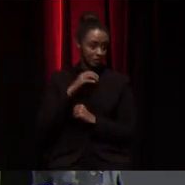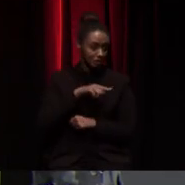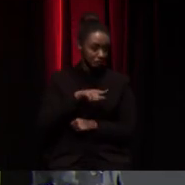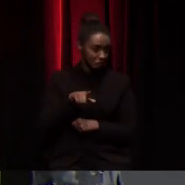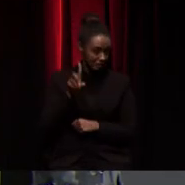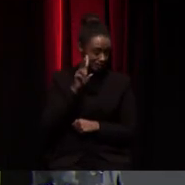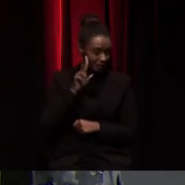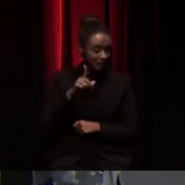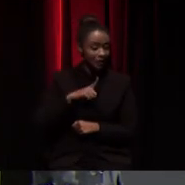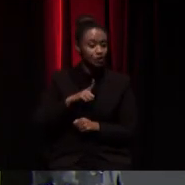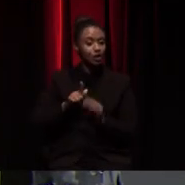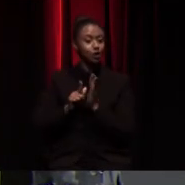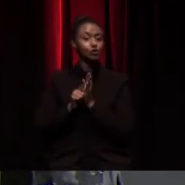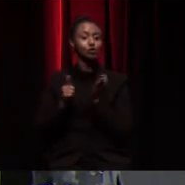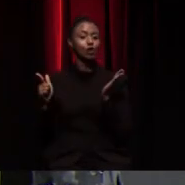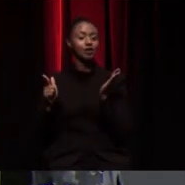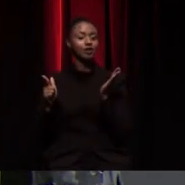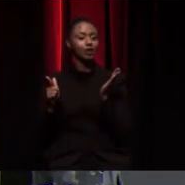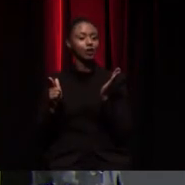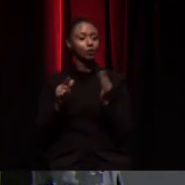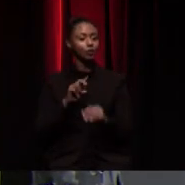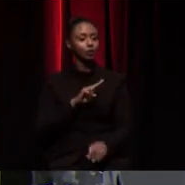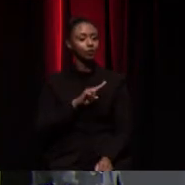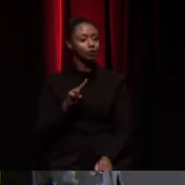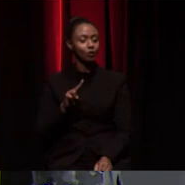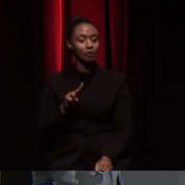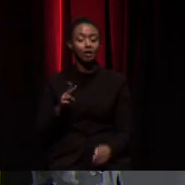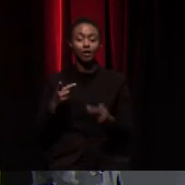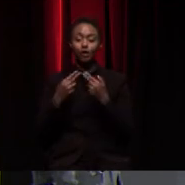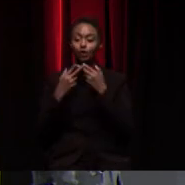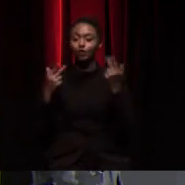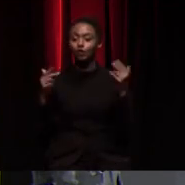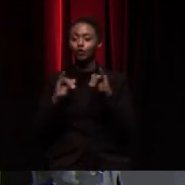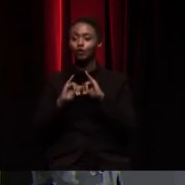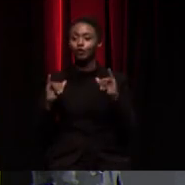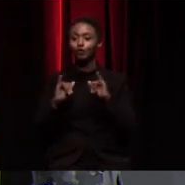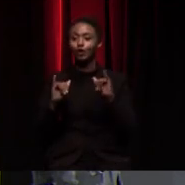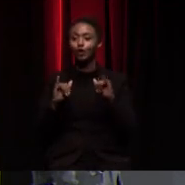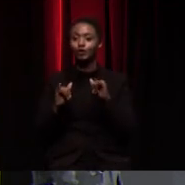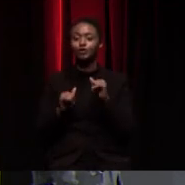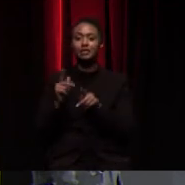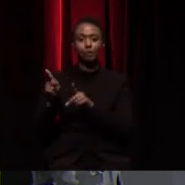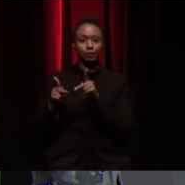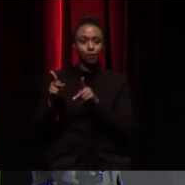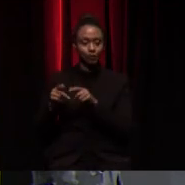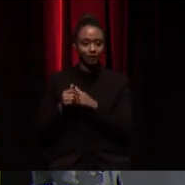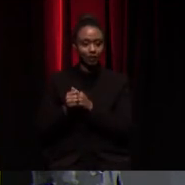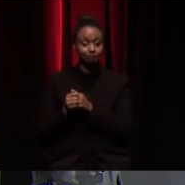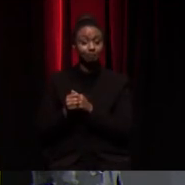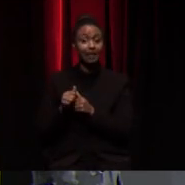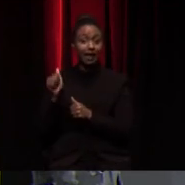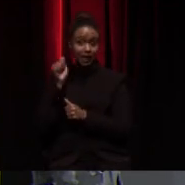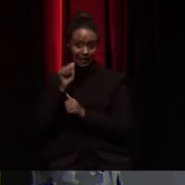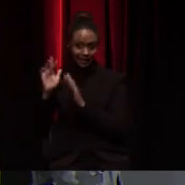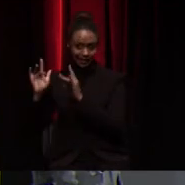there was a newspaper called Notícias Populares. She was a photographer and got hired by Notícias Populares.